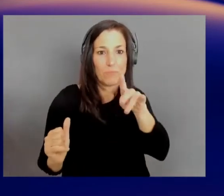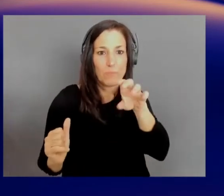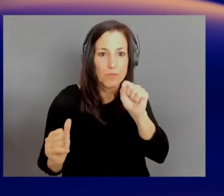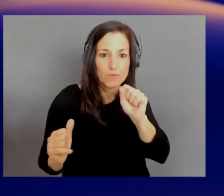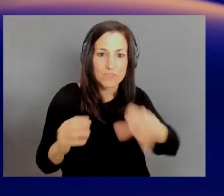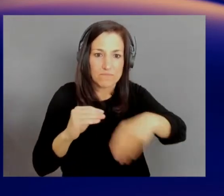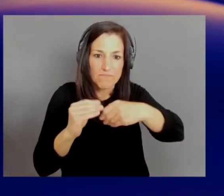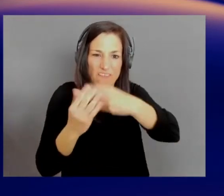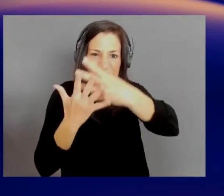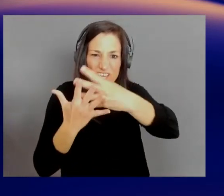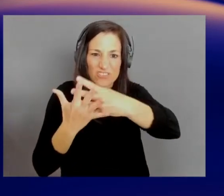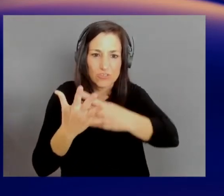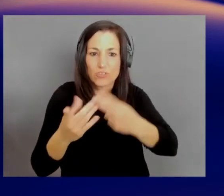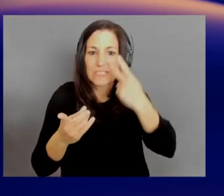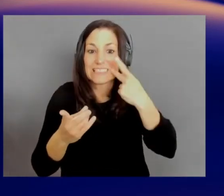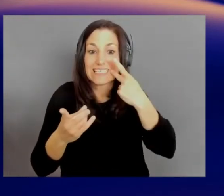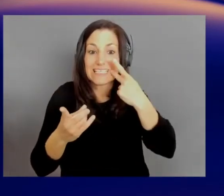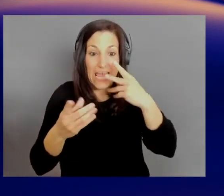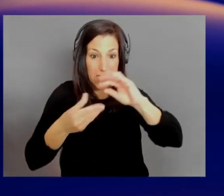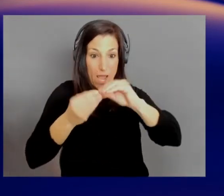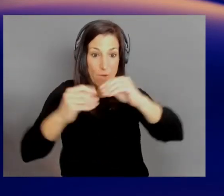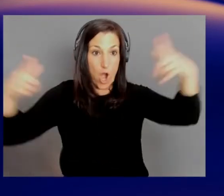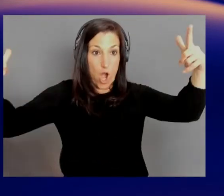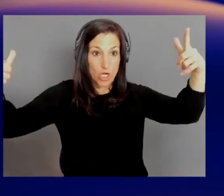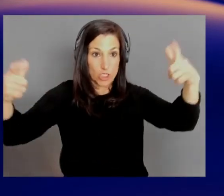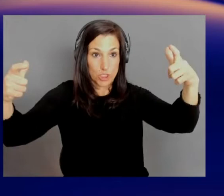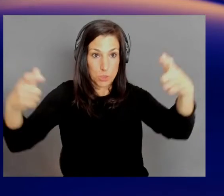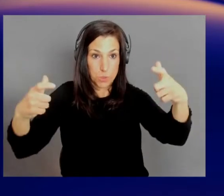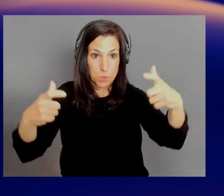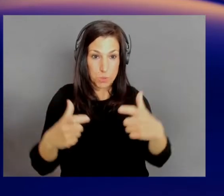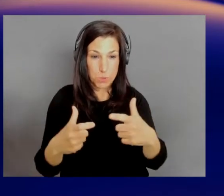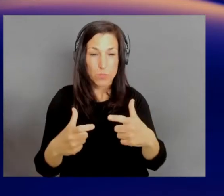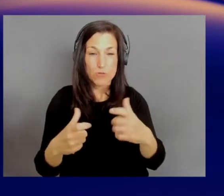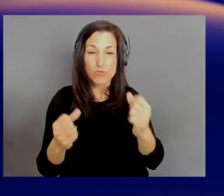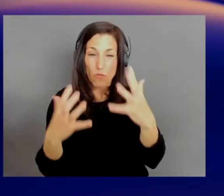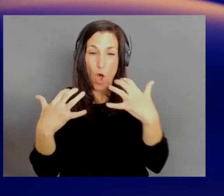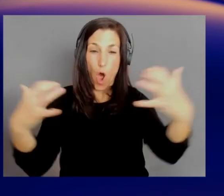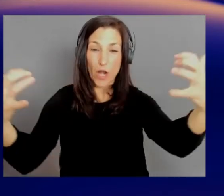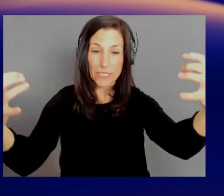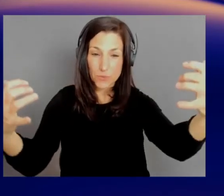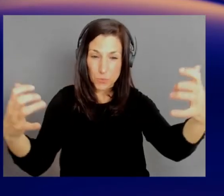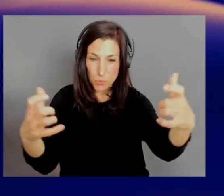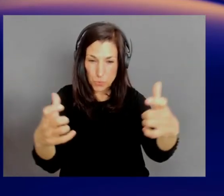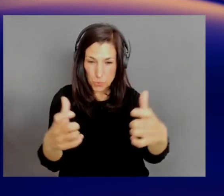So I'm really starting to narrow in on my audience. And I can continue to do those, so I can add, you know,